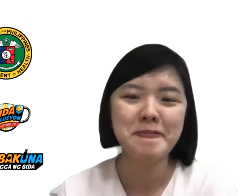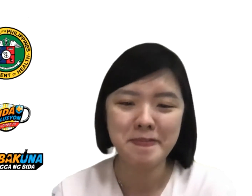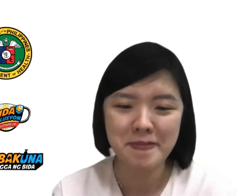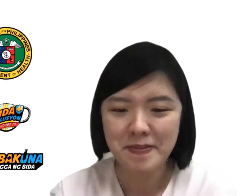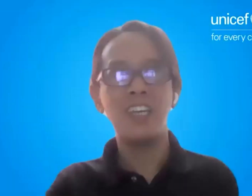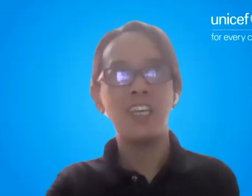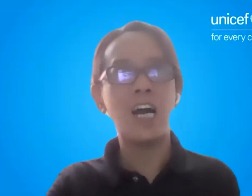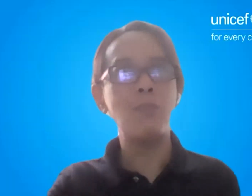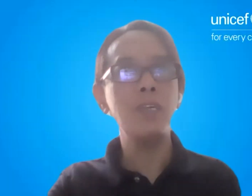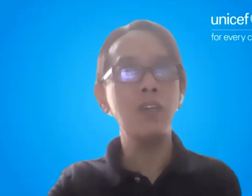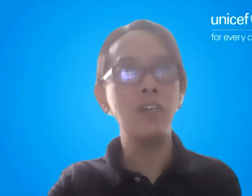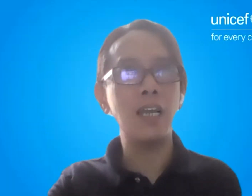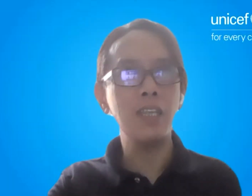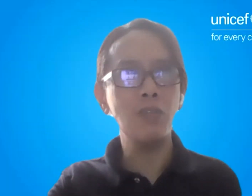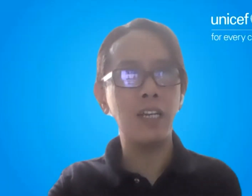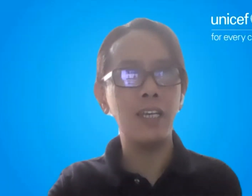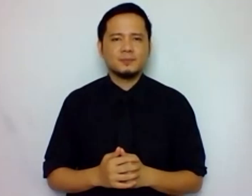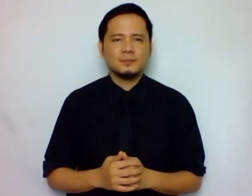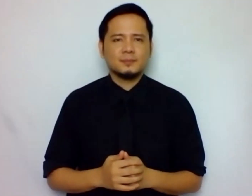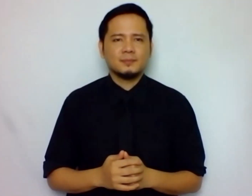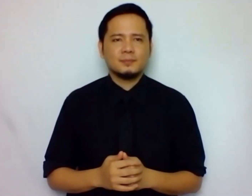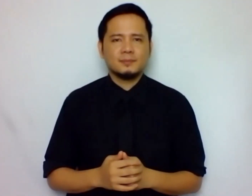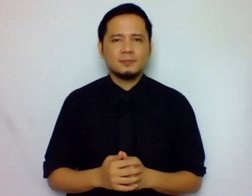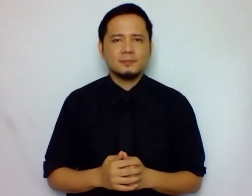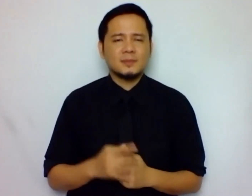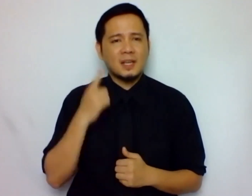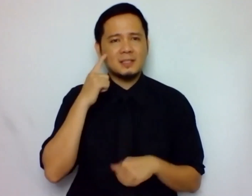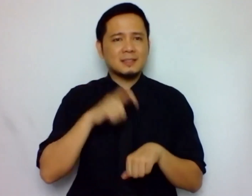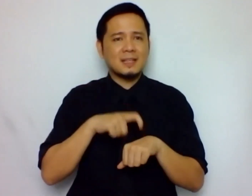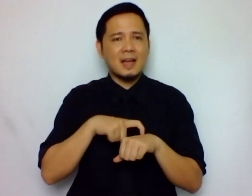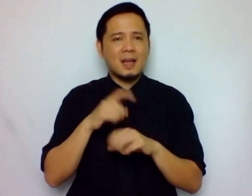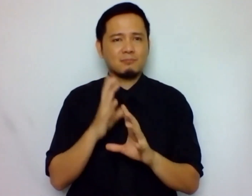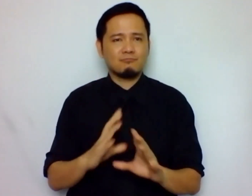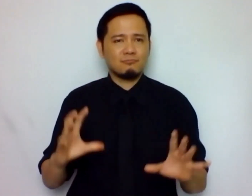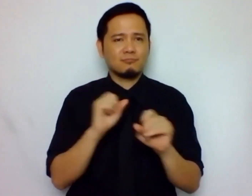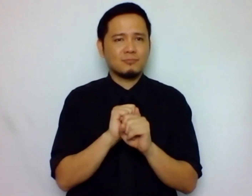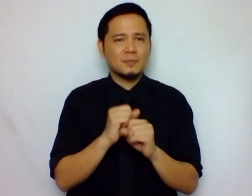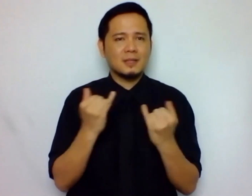Okay. Cami I think we’re running out of time. Yes, it’s 12:01 already.